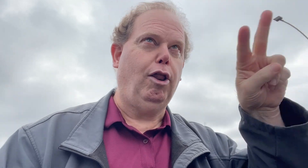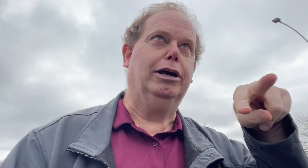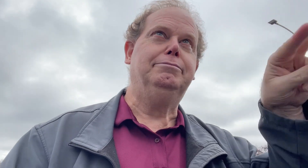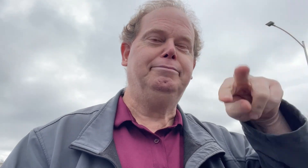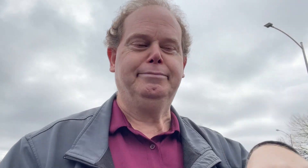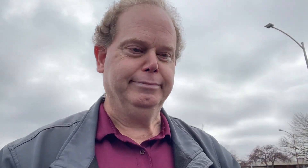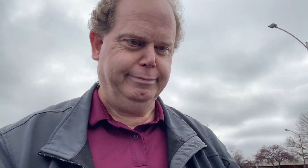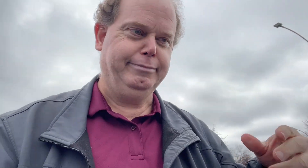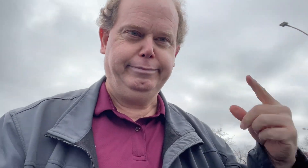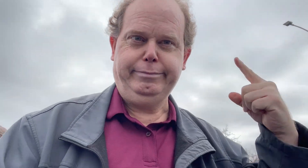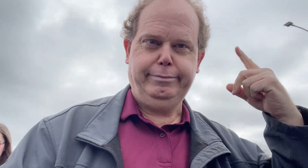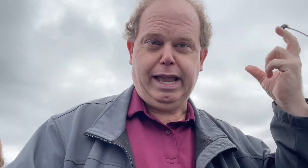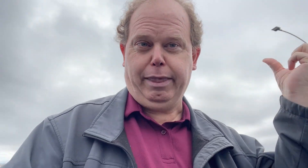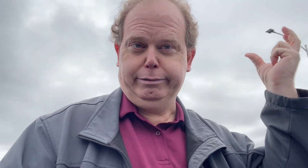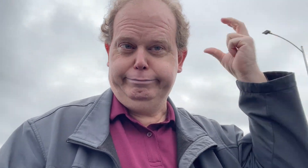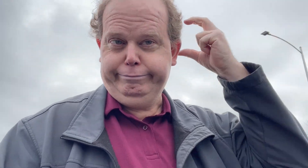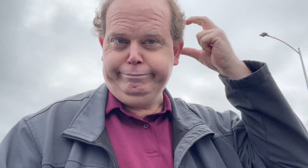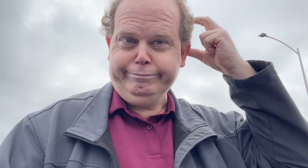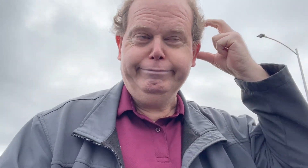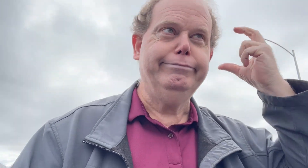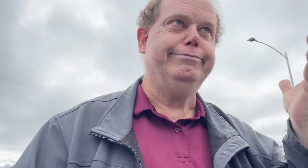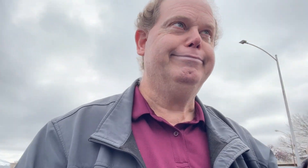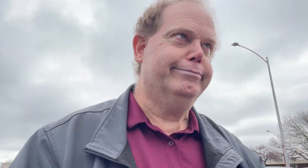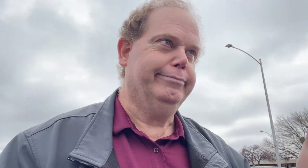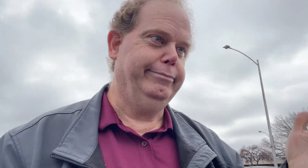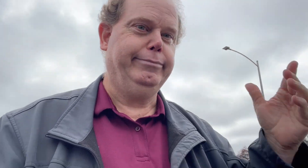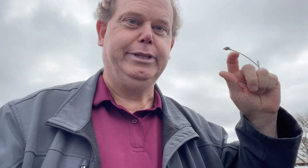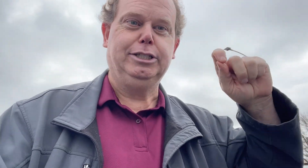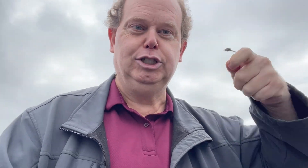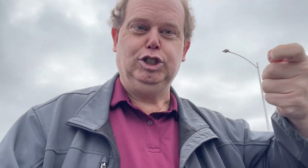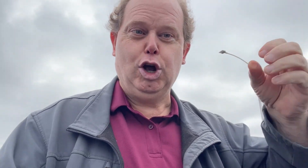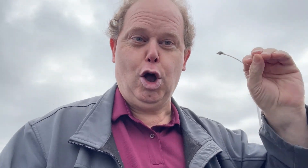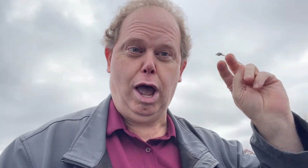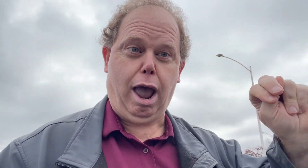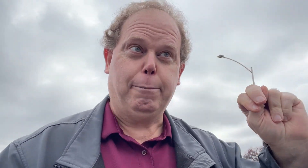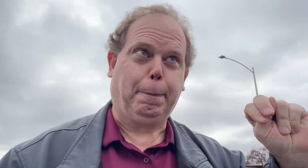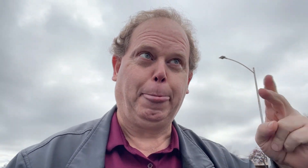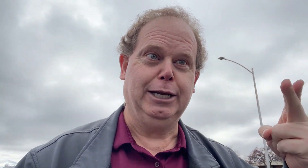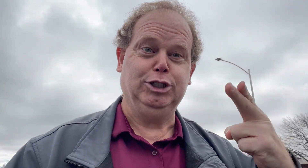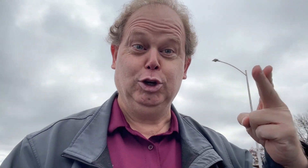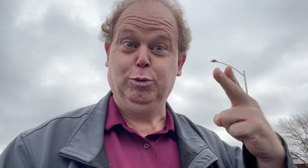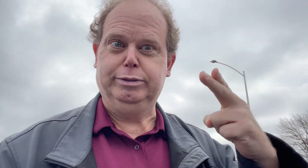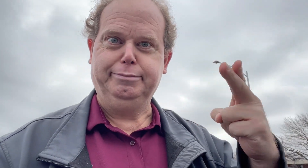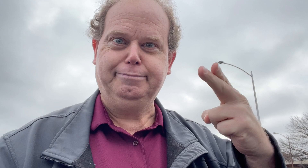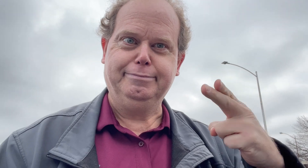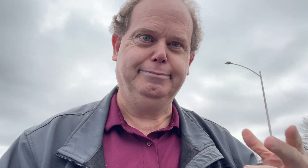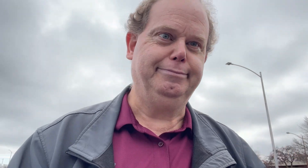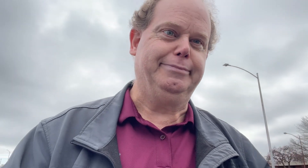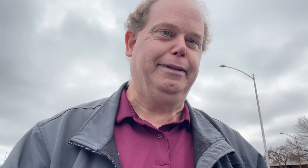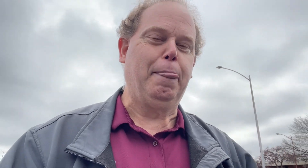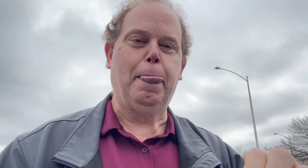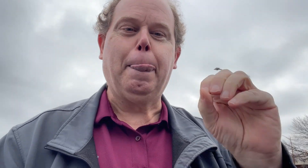We will look around. Then, they will put on Exterior Cochlear Implant (CI) Device on me. It will be turned on really soon.